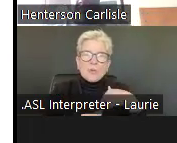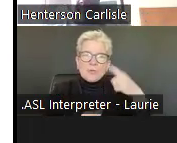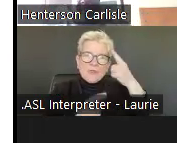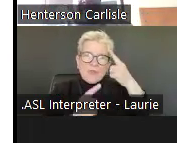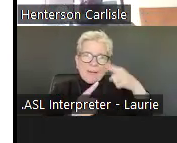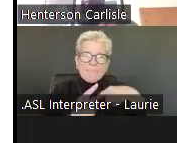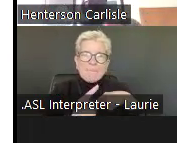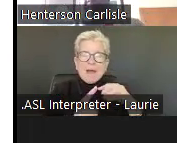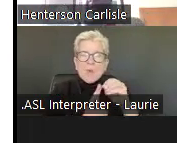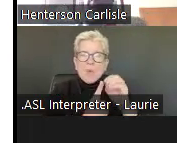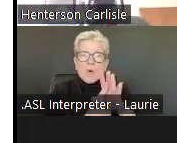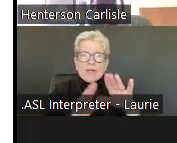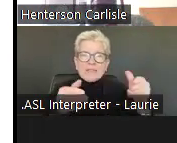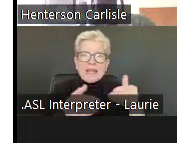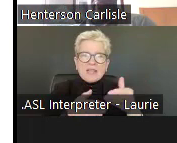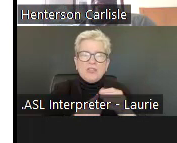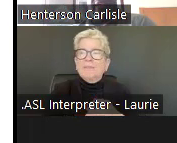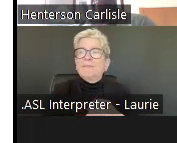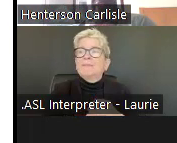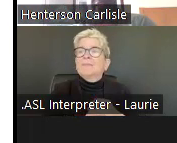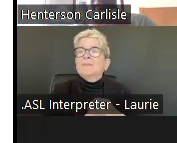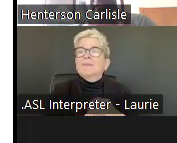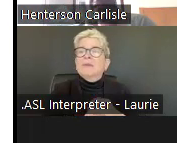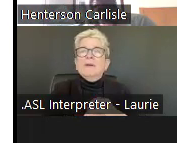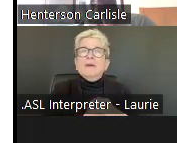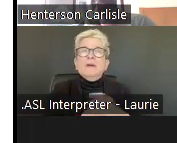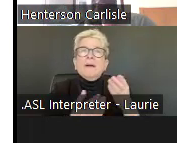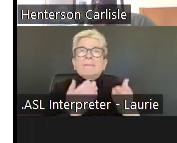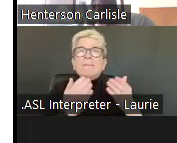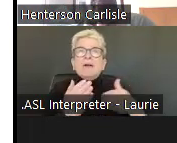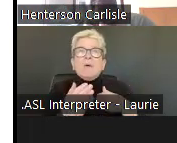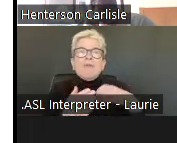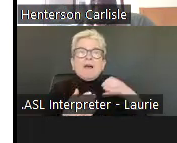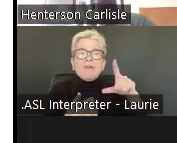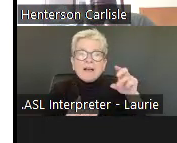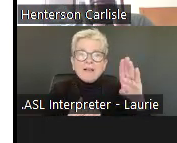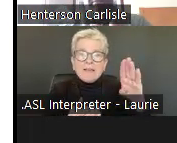orientation, bring them in where they have their Club, a club Fair, Sports Fair,